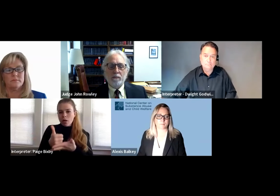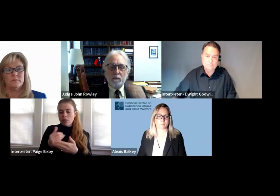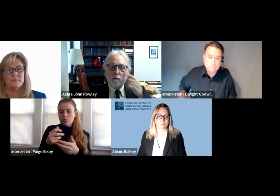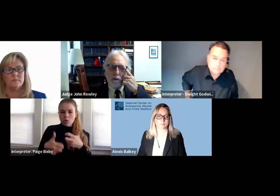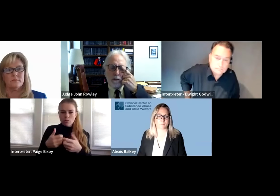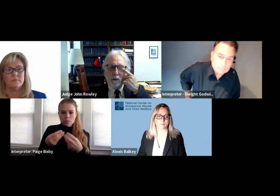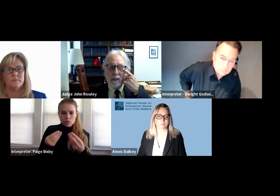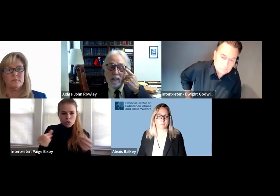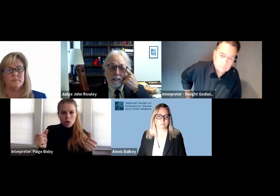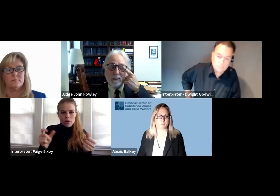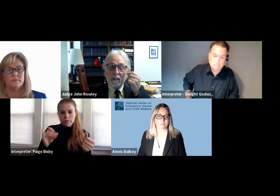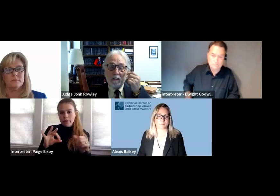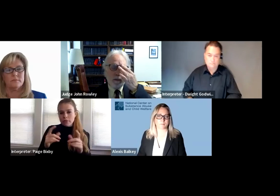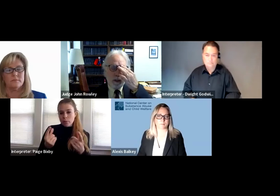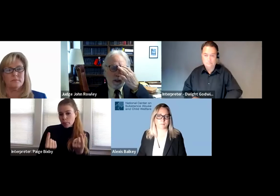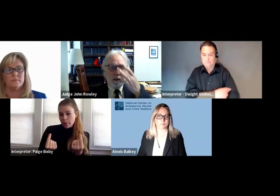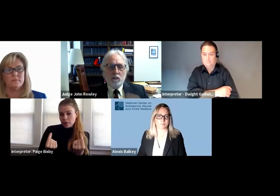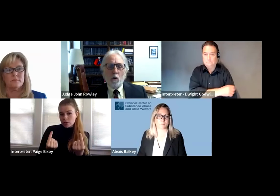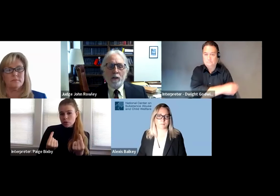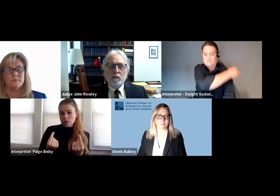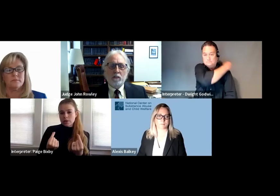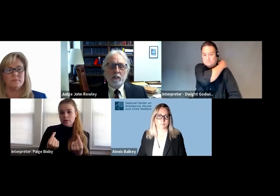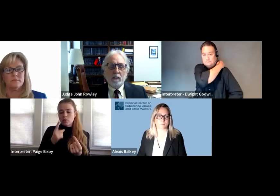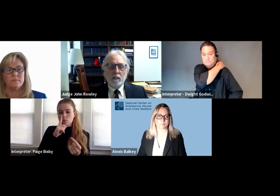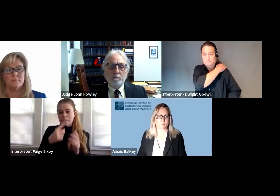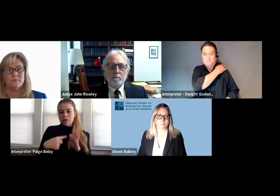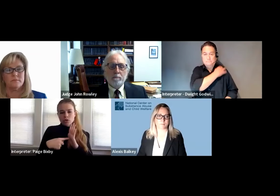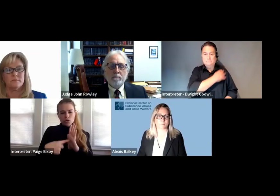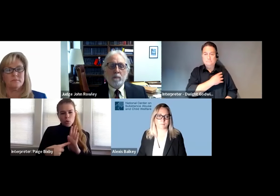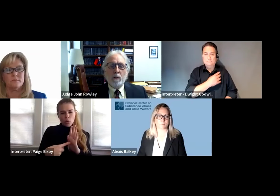If what they're doing is showing us the problems,